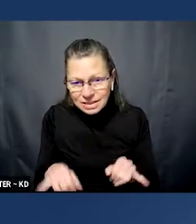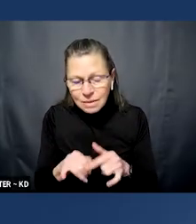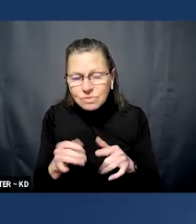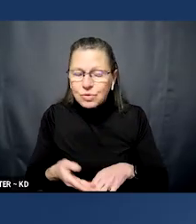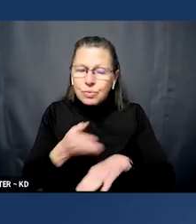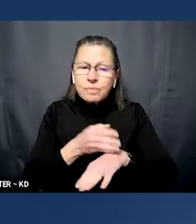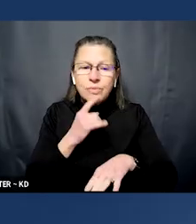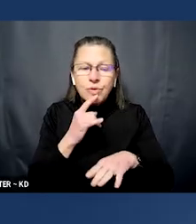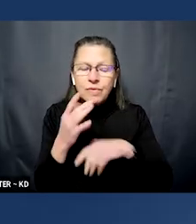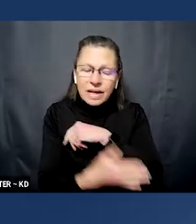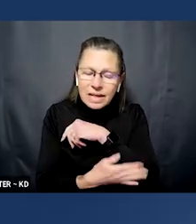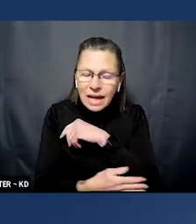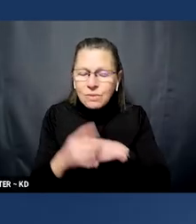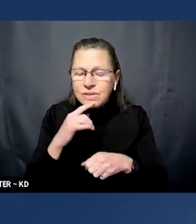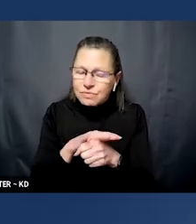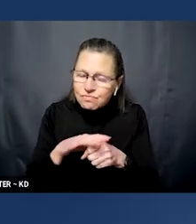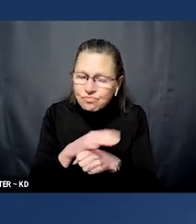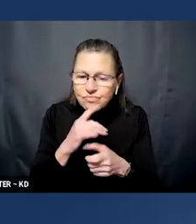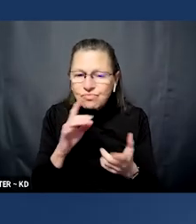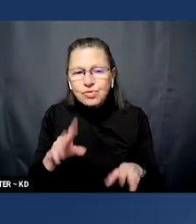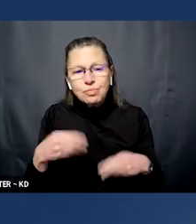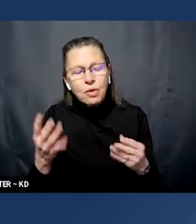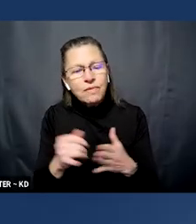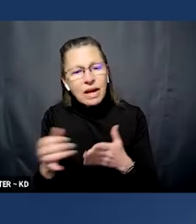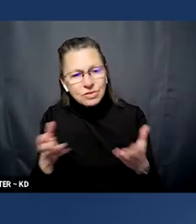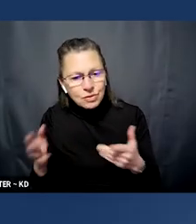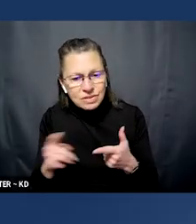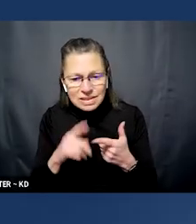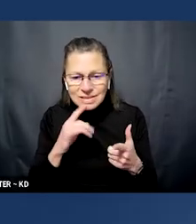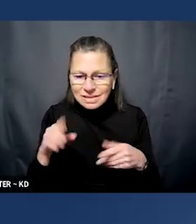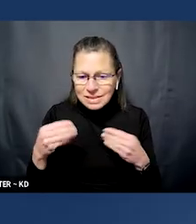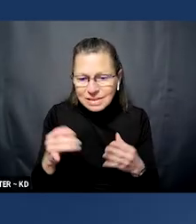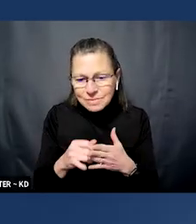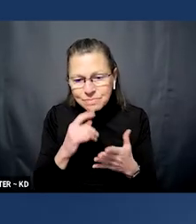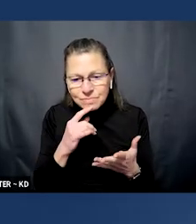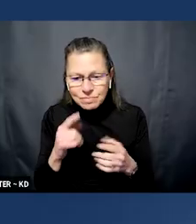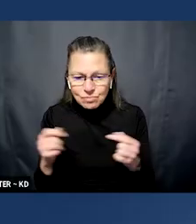services, and provide funding and expertise for innovative research into HIV risk behaviors,